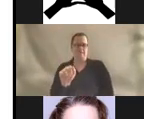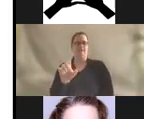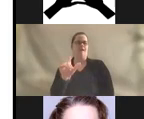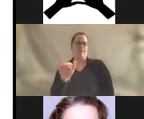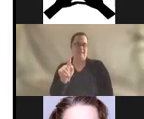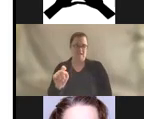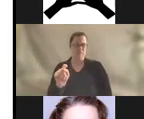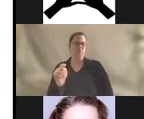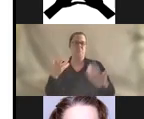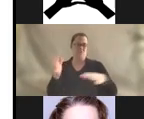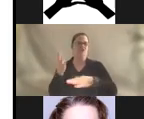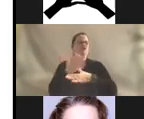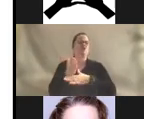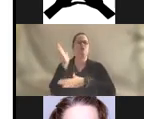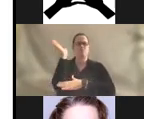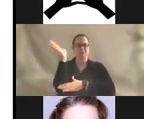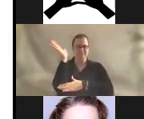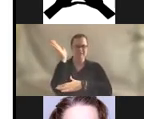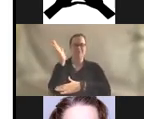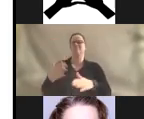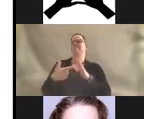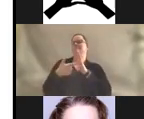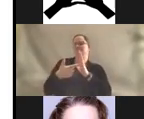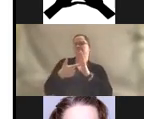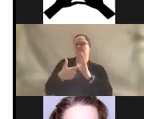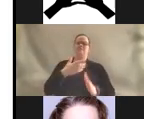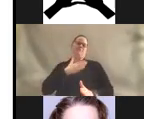so I'm modeling my presentation after hers.